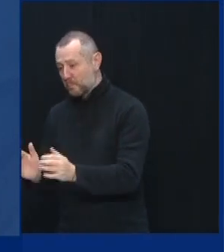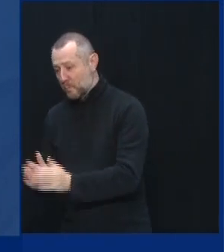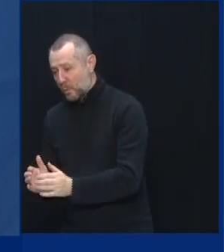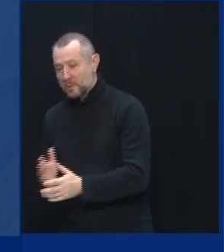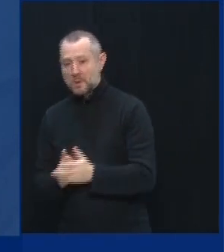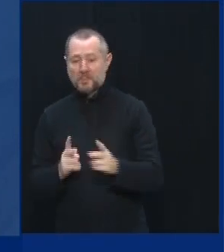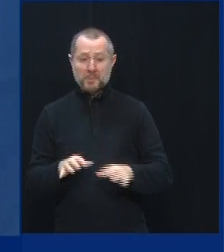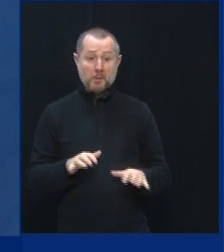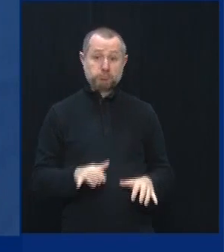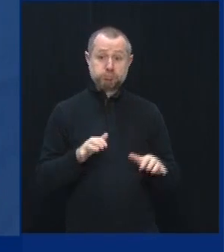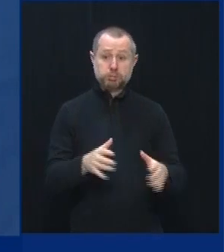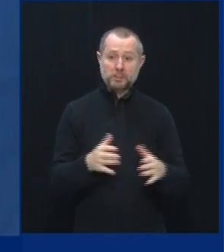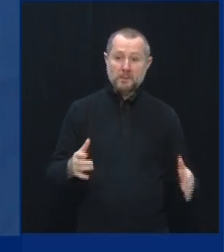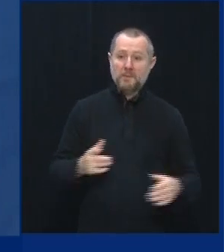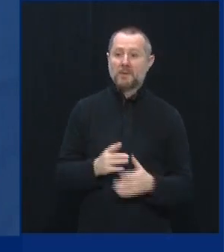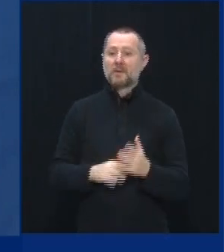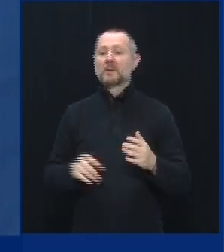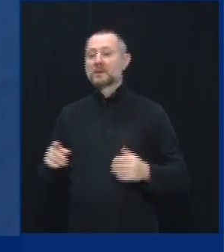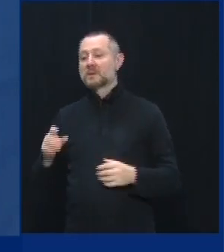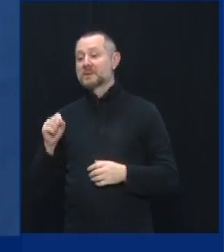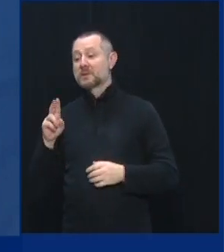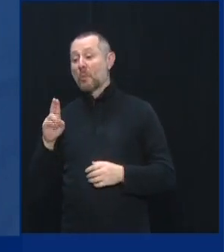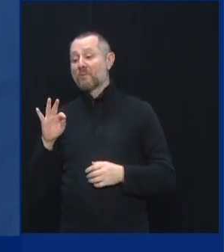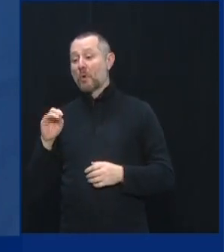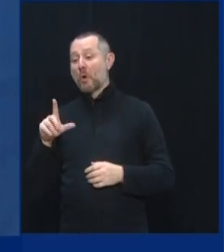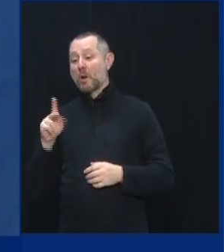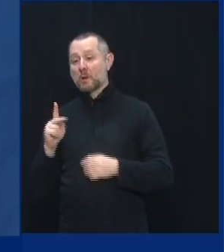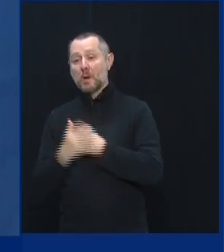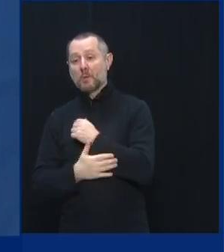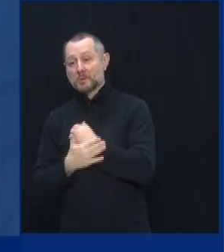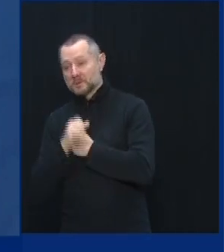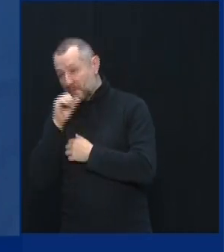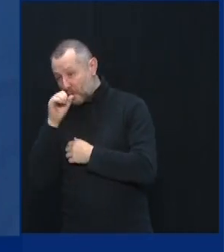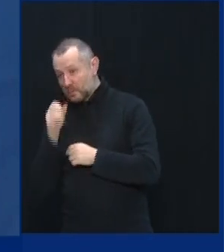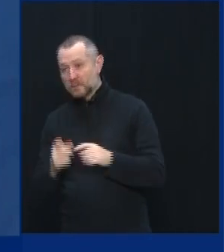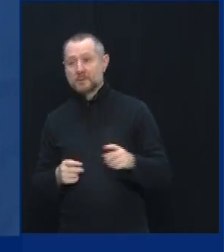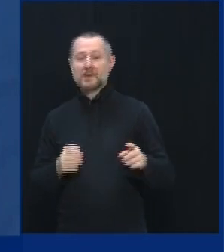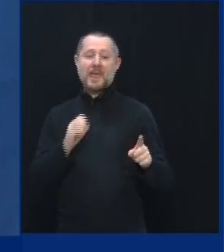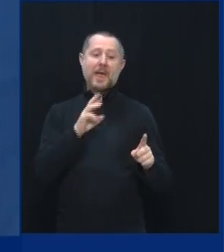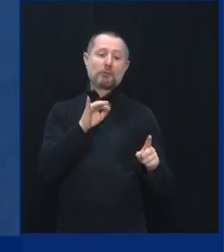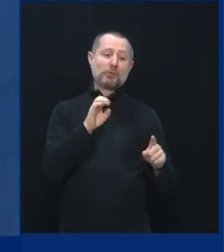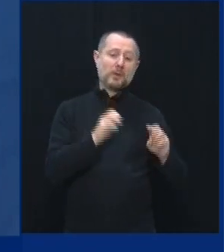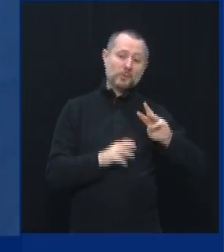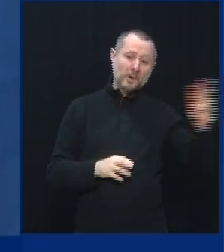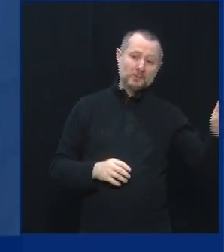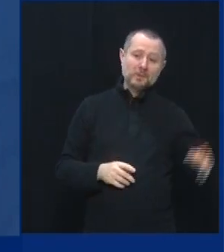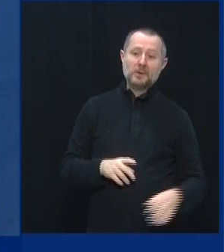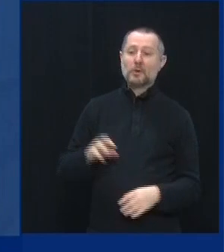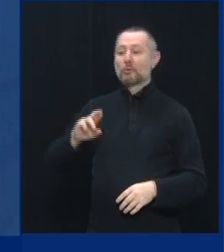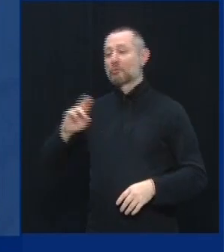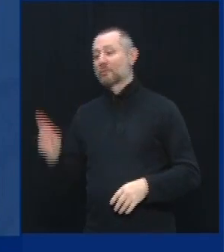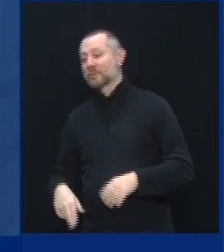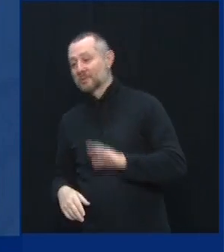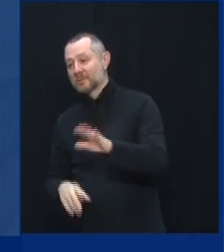STATE ARE ALL IN THE SLIGHTLY DIFFERENT POPULATION AND A DIFFERENT POSITION. SUFFOLK COUNTY IS A LITTLE